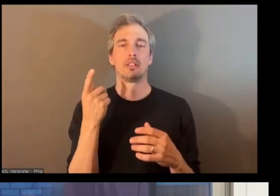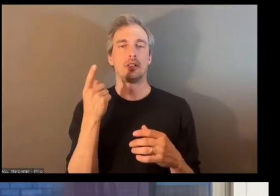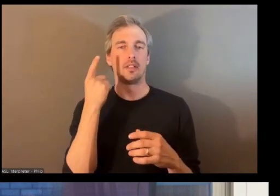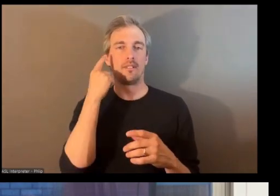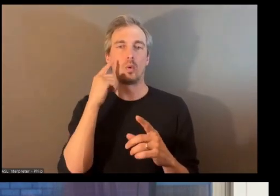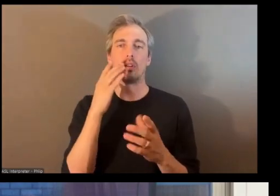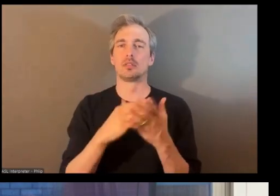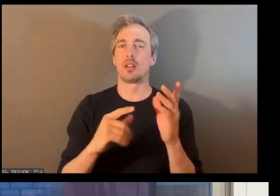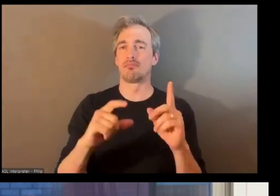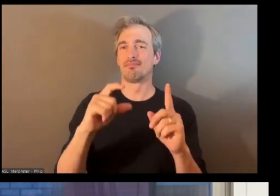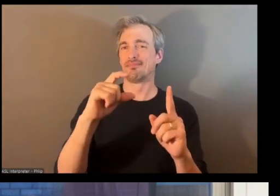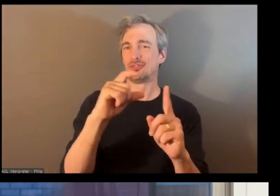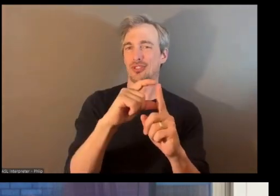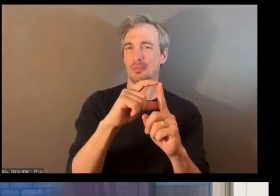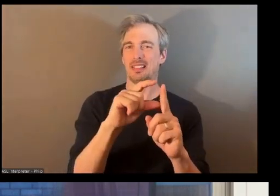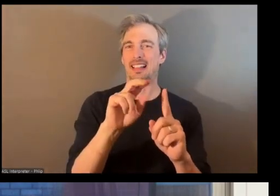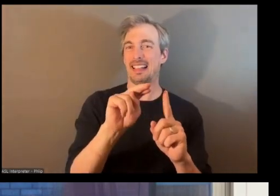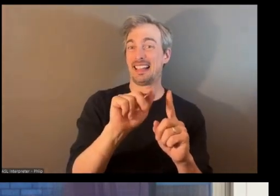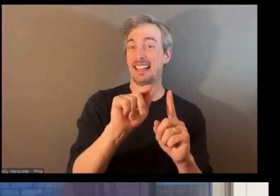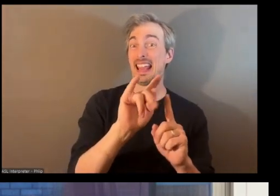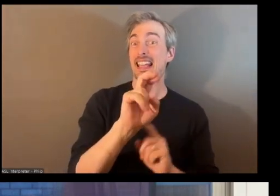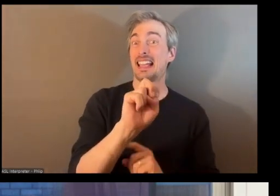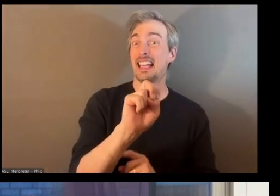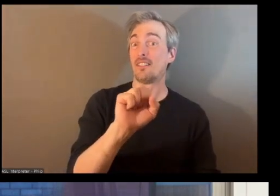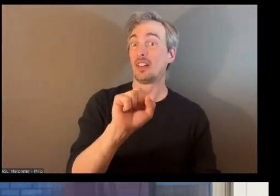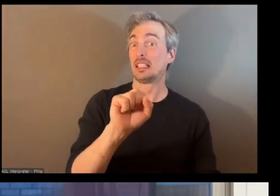which honestly have a colonial background. So we don't want to use that.